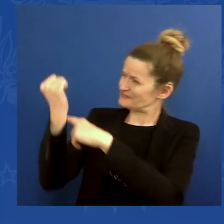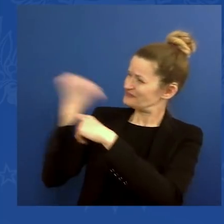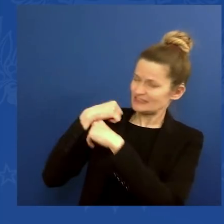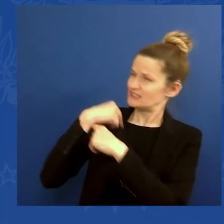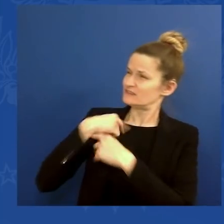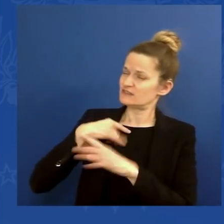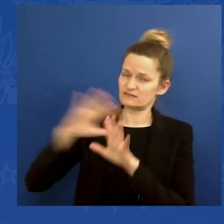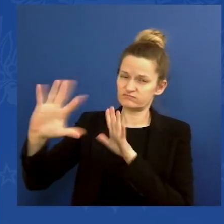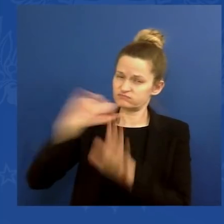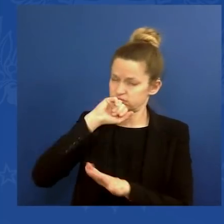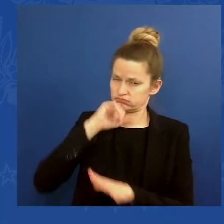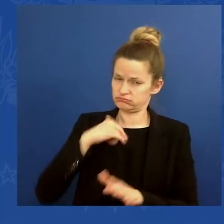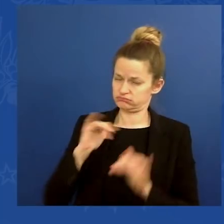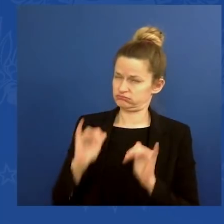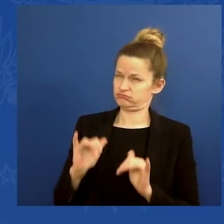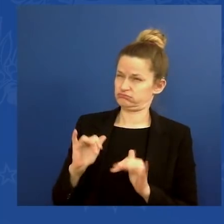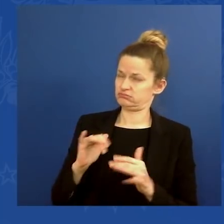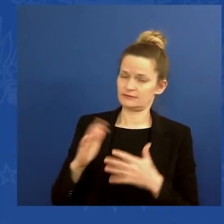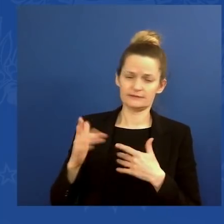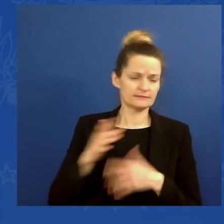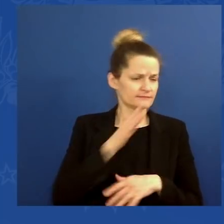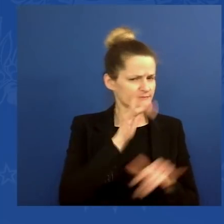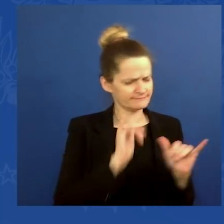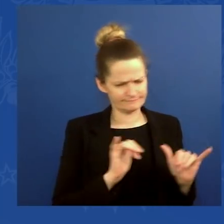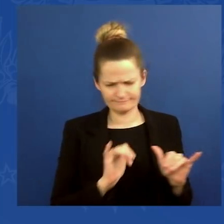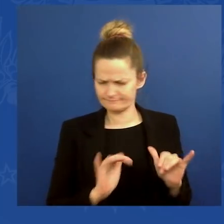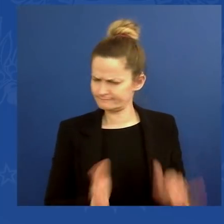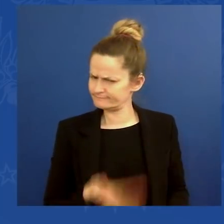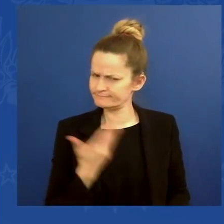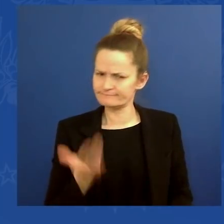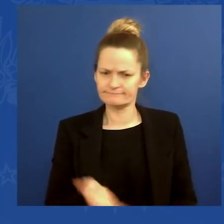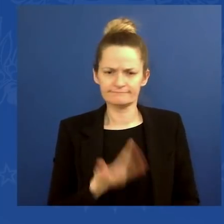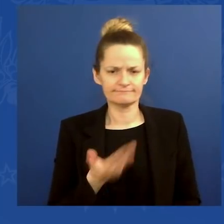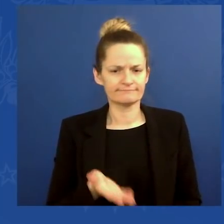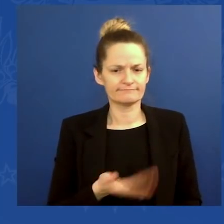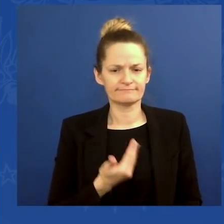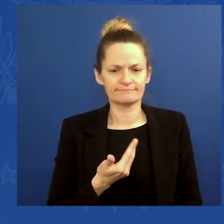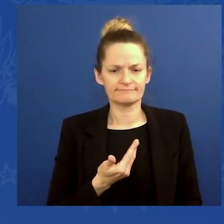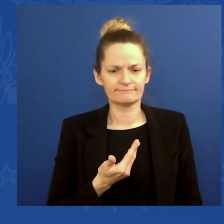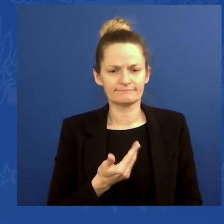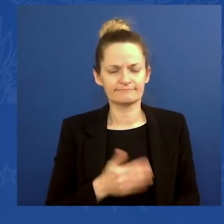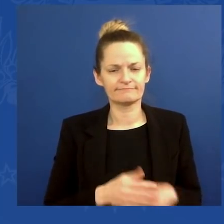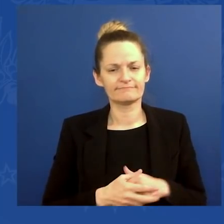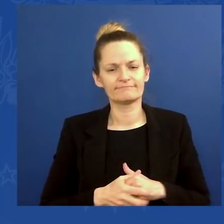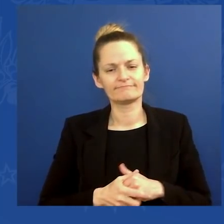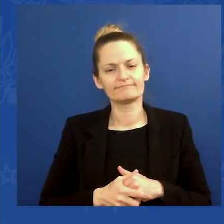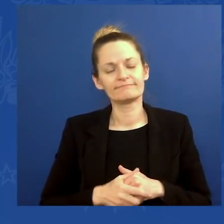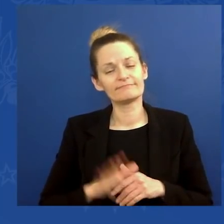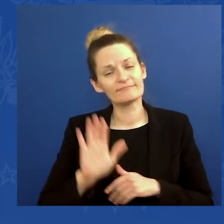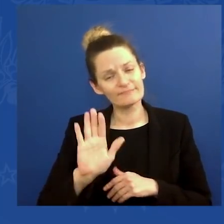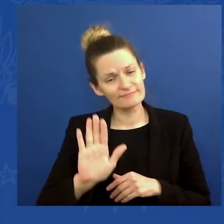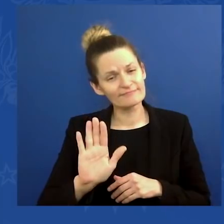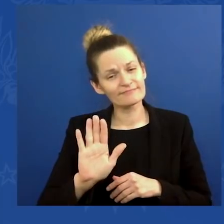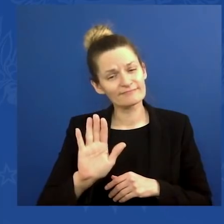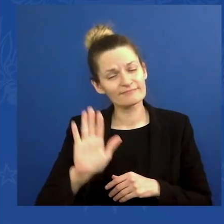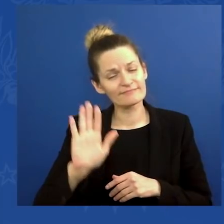Not -- we're not the only culture that has that view, but it was imbued in my family. And the other one was that --